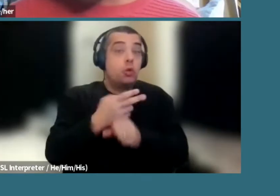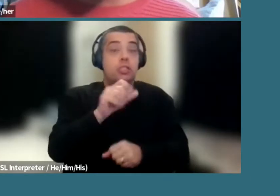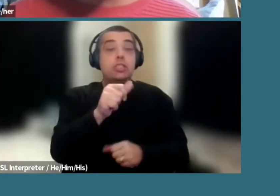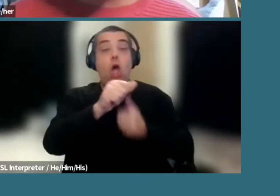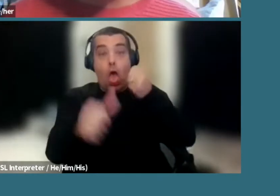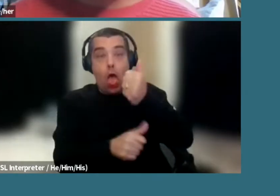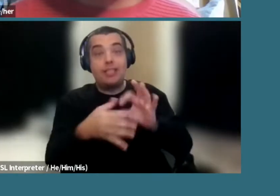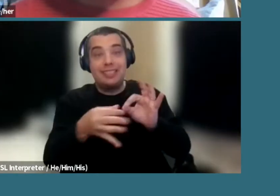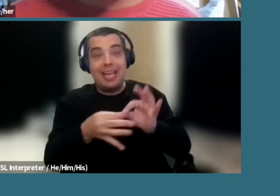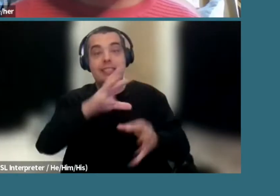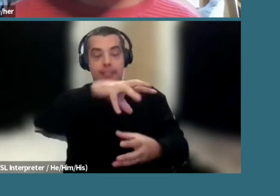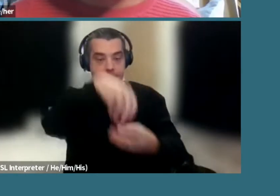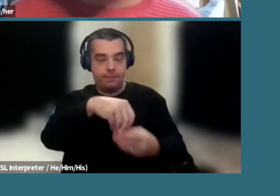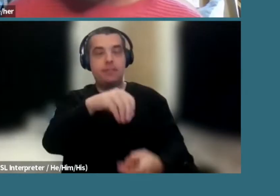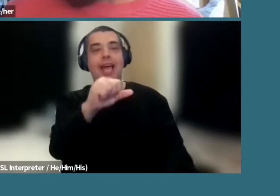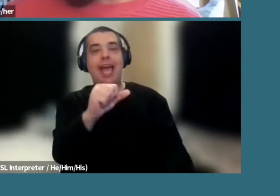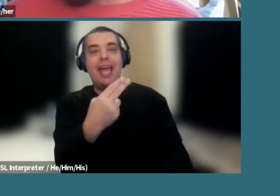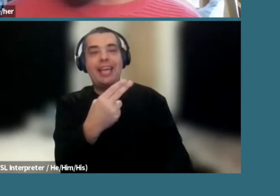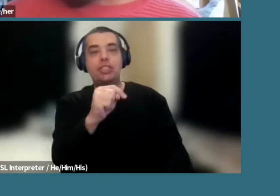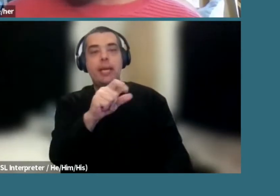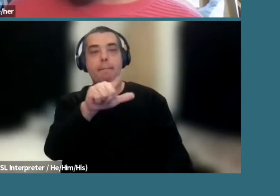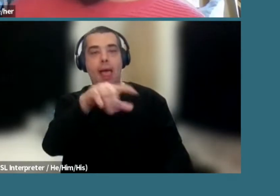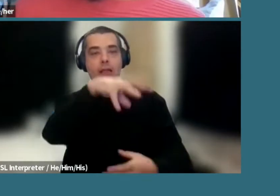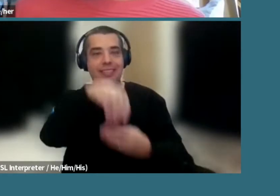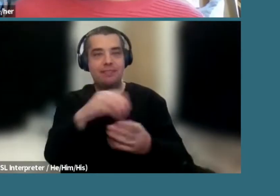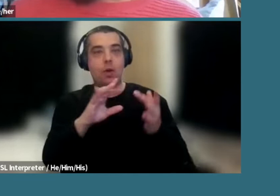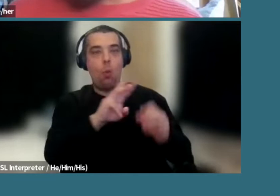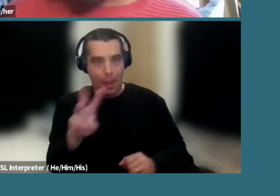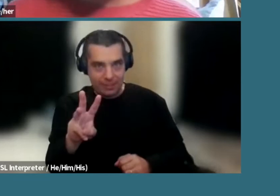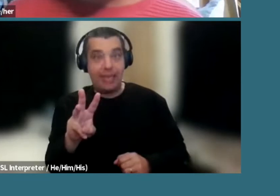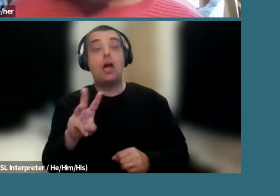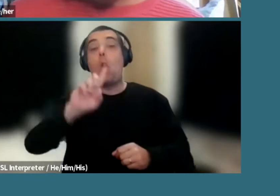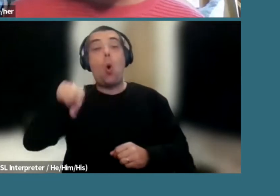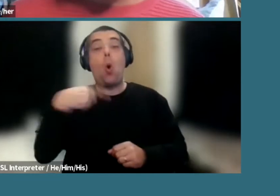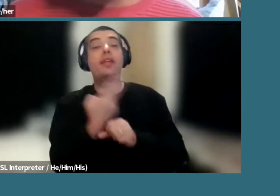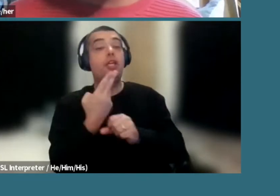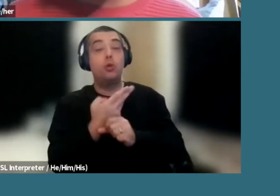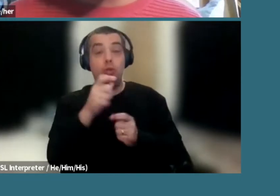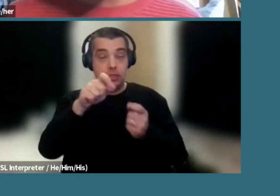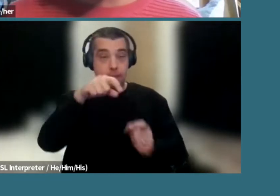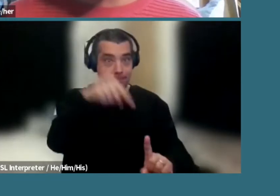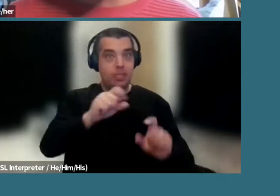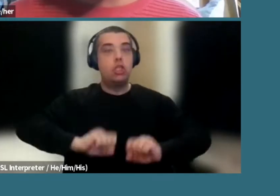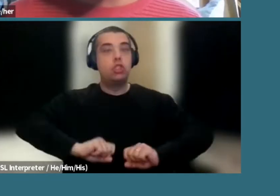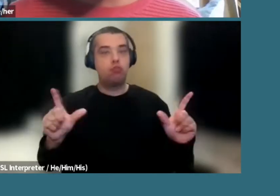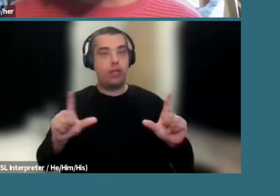into the HTML of a website and it's only picked up by a screen reader